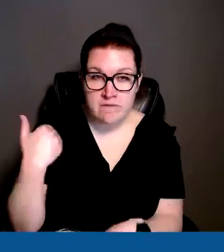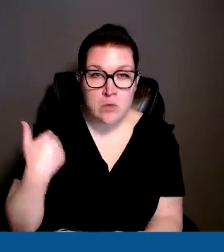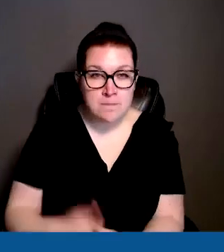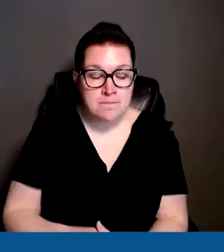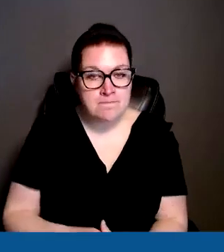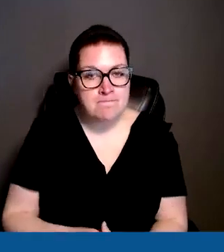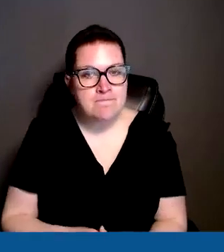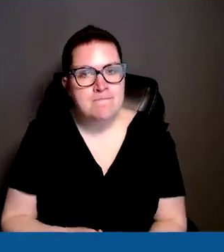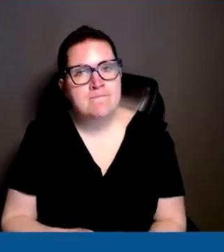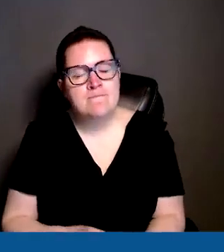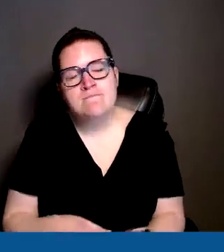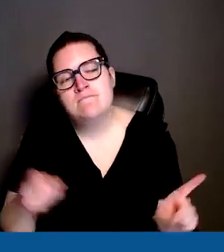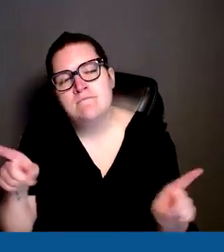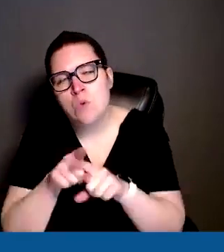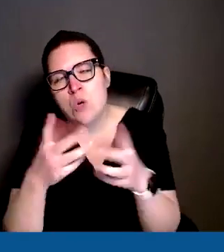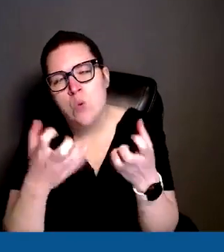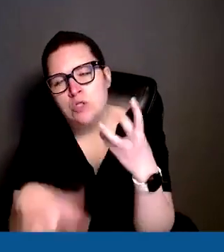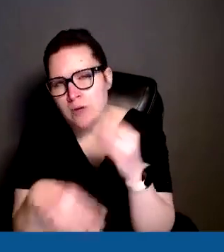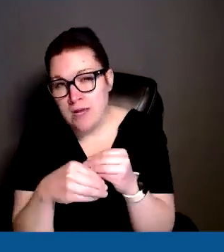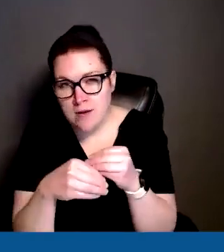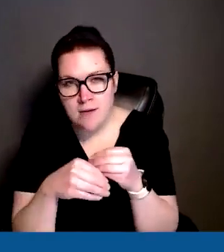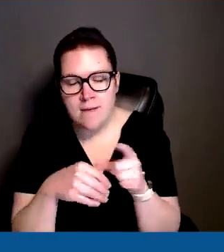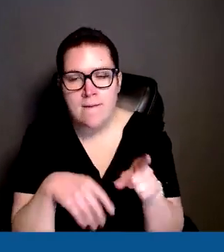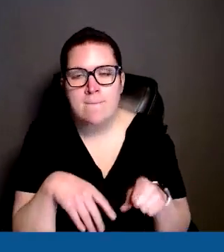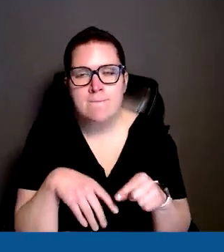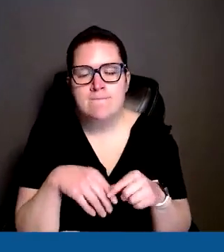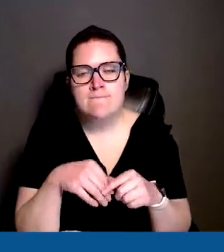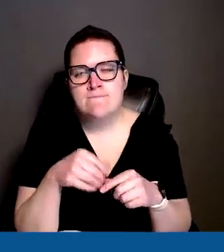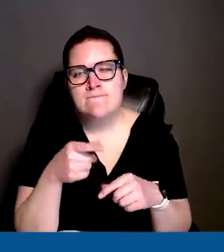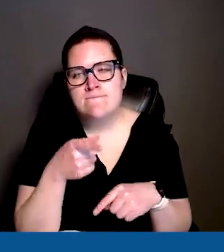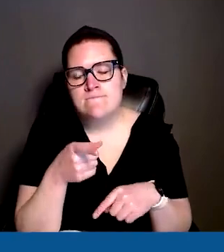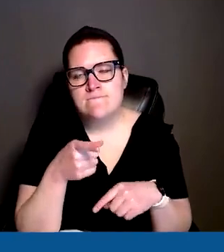[Jennifer Johnson]: And I would just add to that, picking up on Kelly's comment